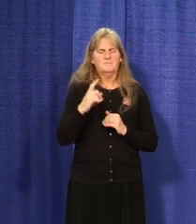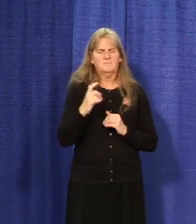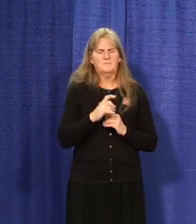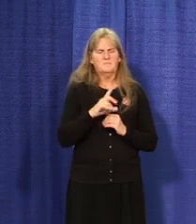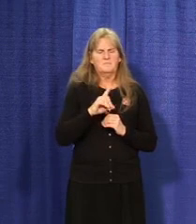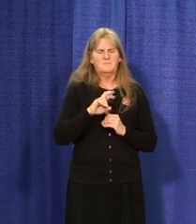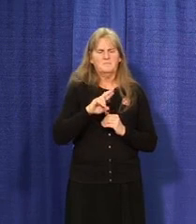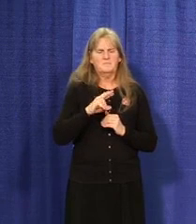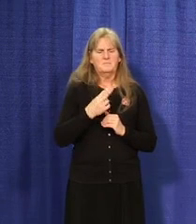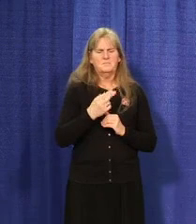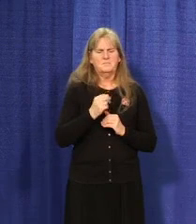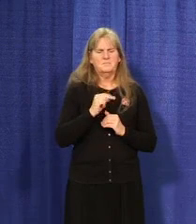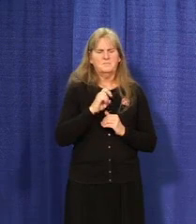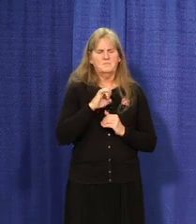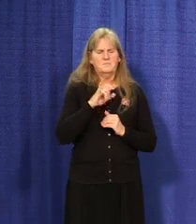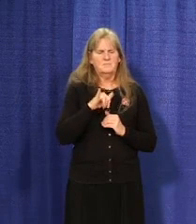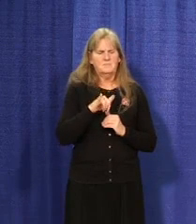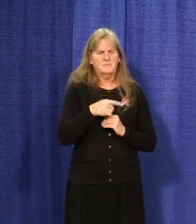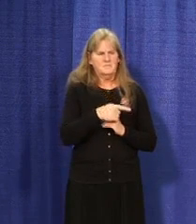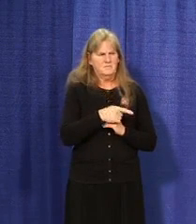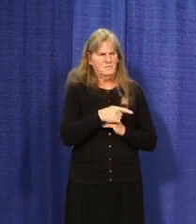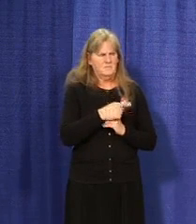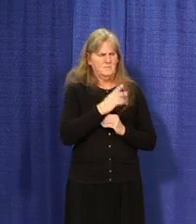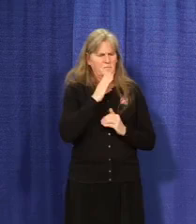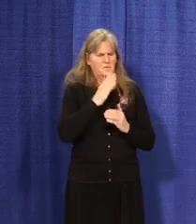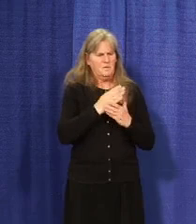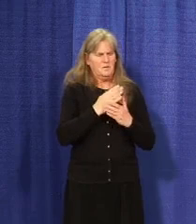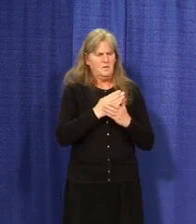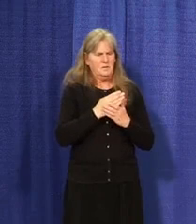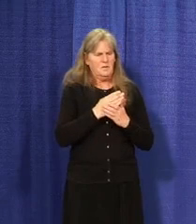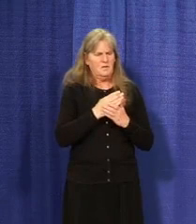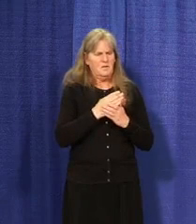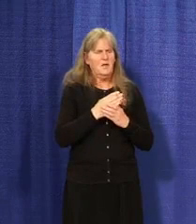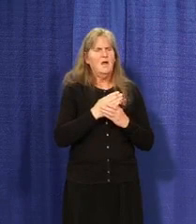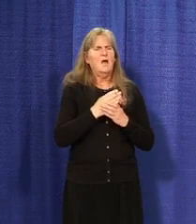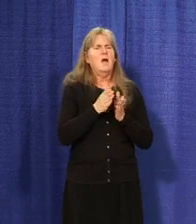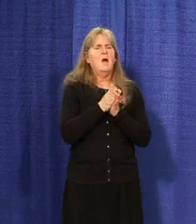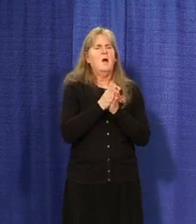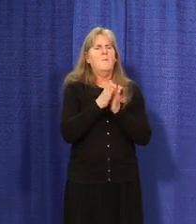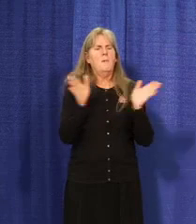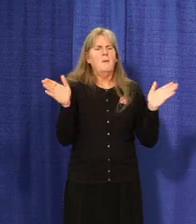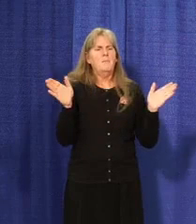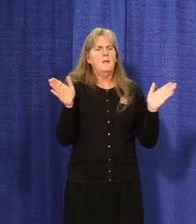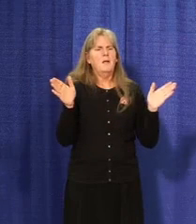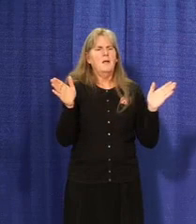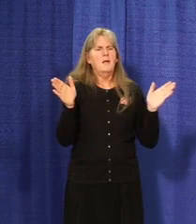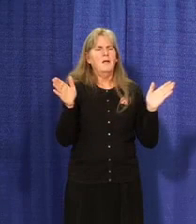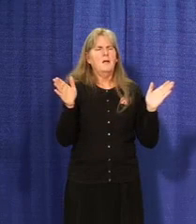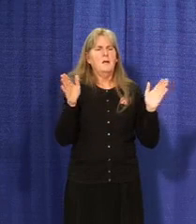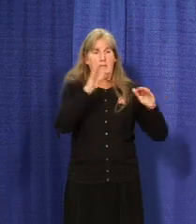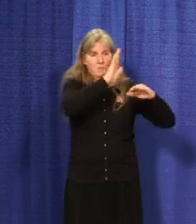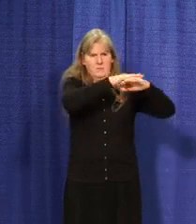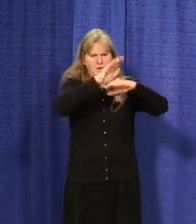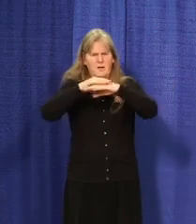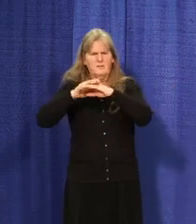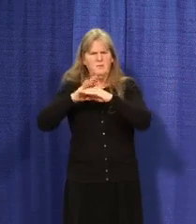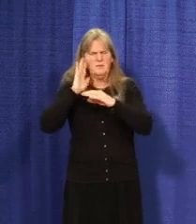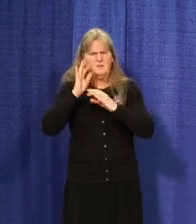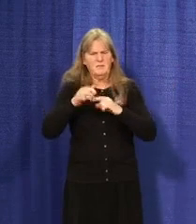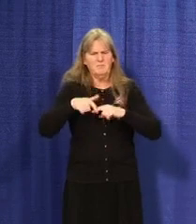I wanted to ask about the time delay in publicly reporting these cases. You mentioned you had found out about the first cases in Watson